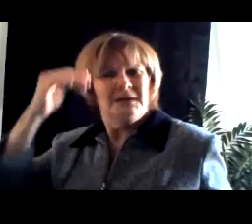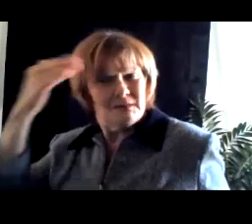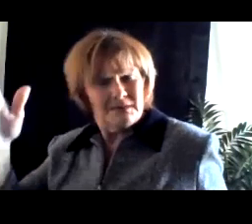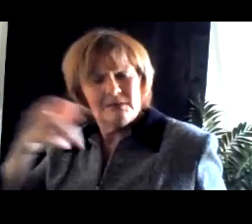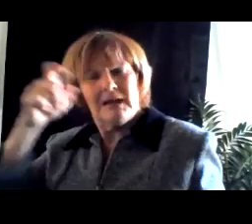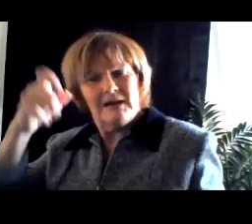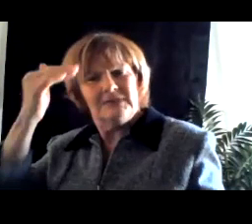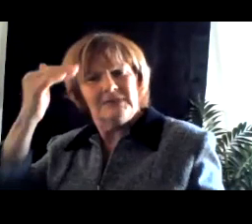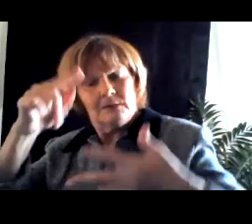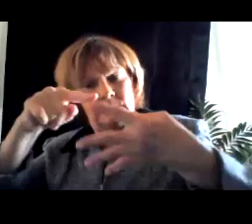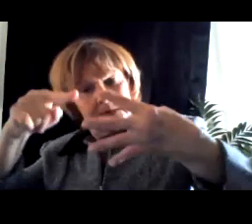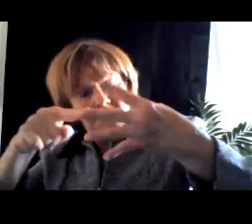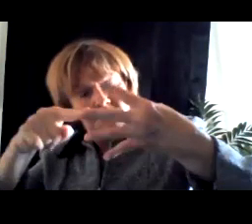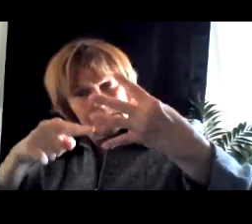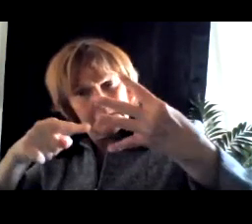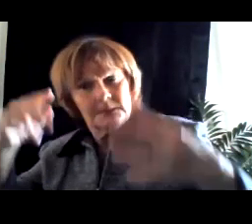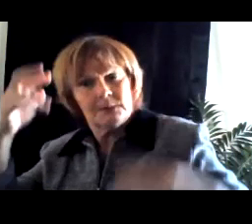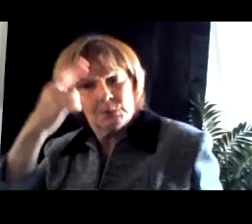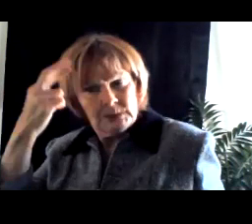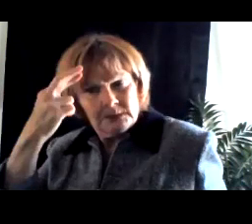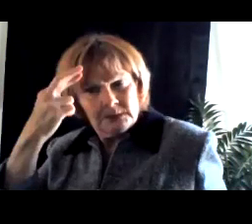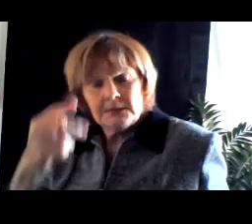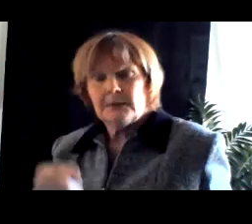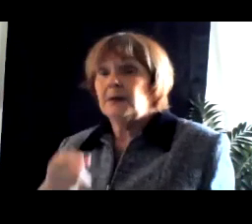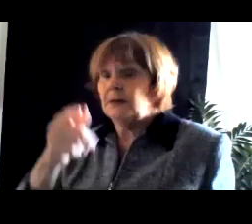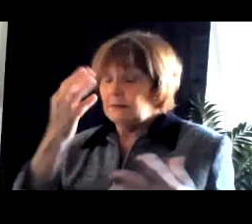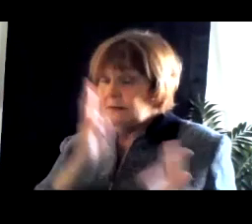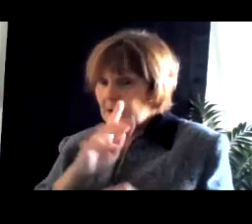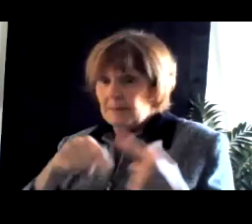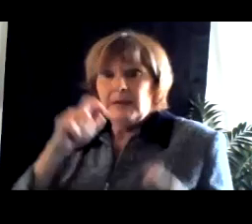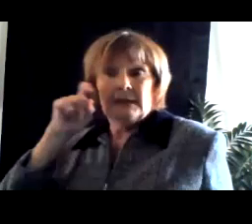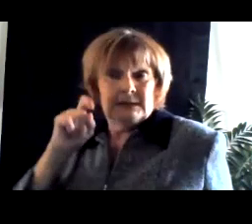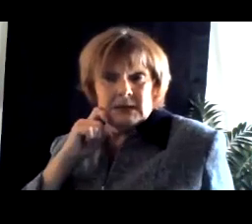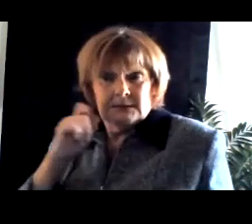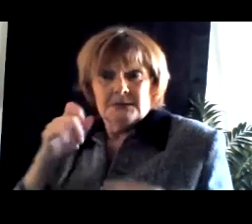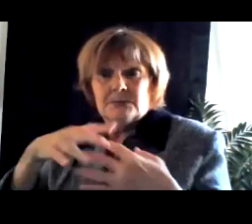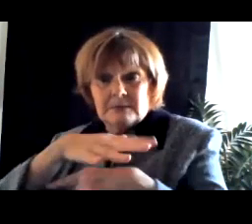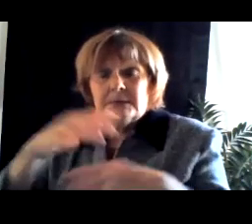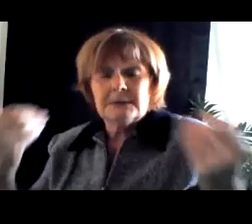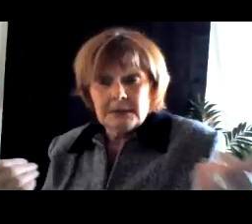We also just wanna be aware of sex trafficking during disasters or labor trafficking after disasters.